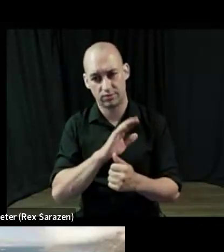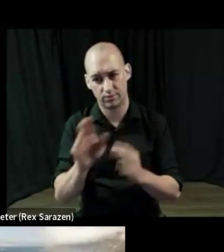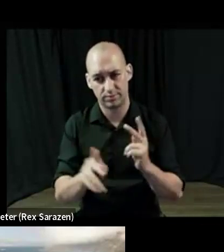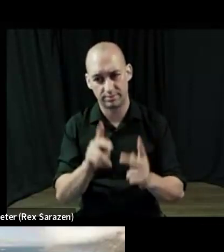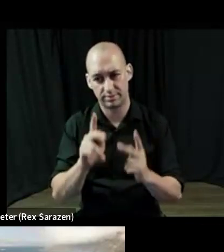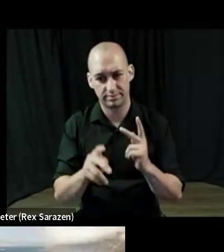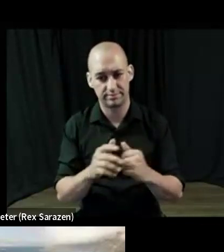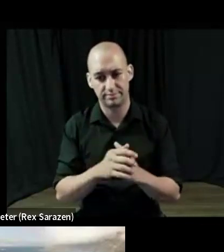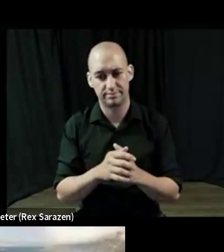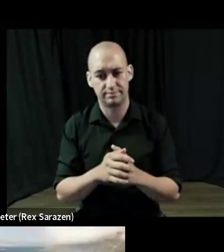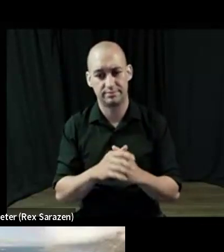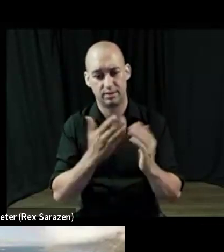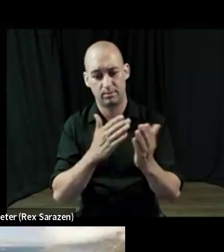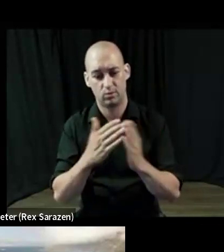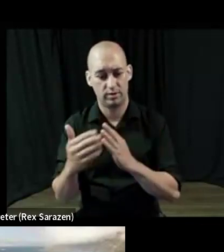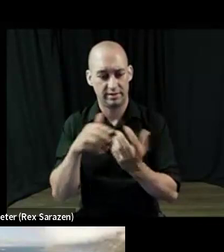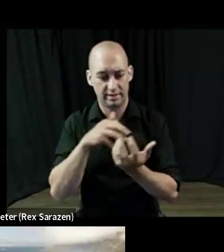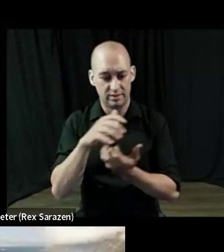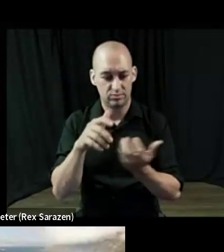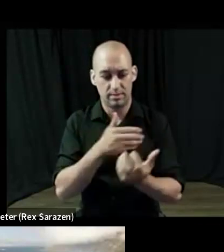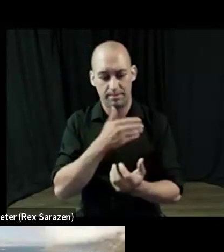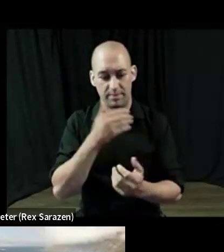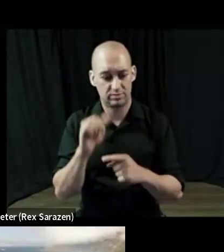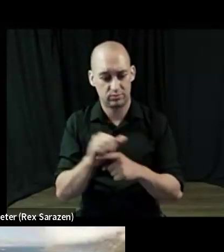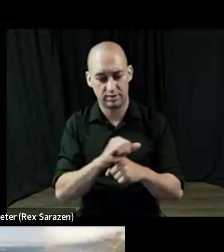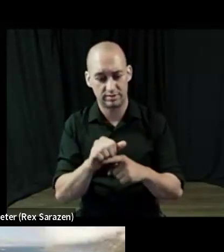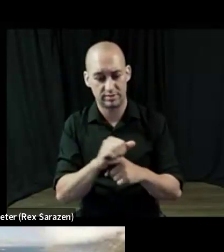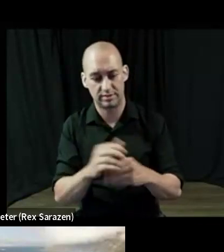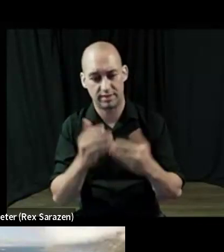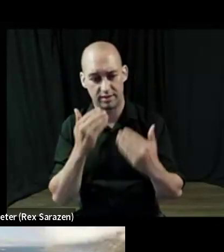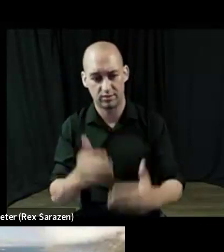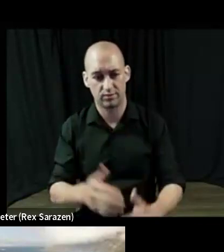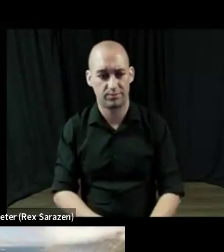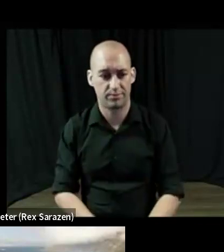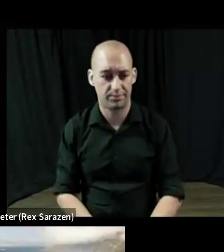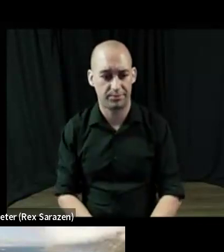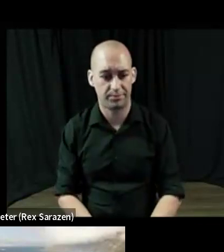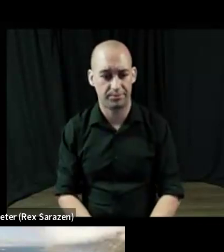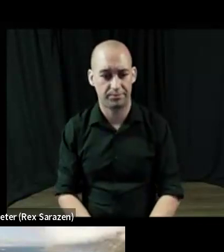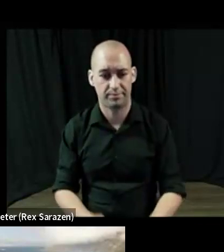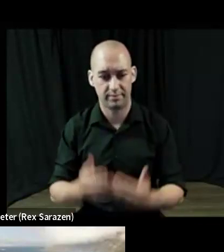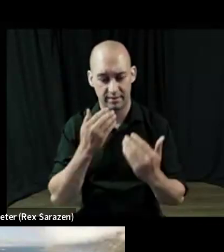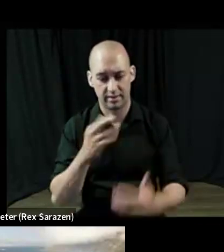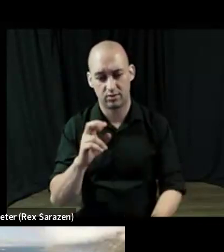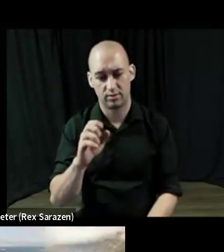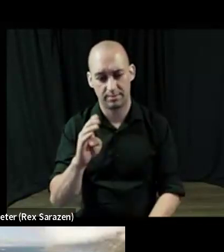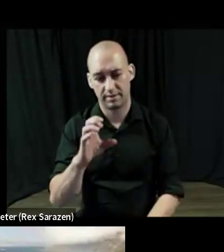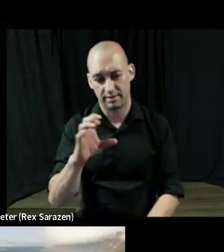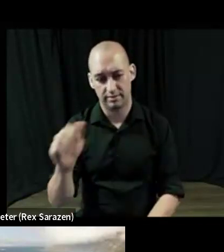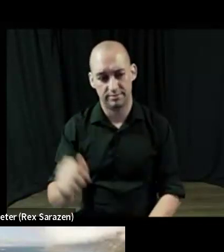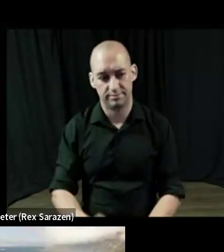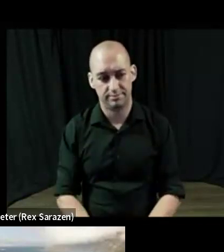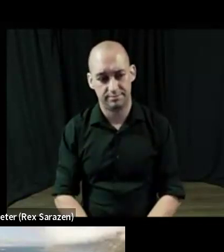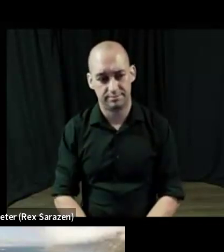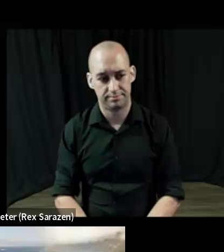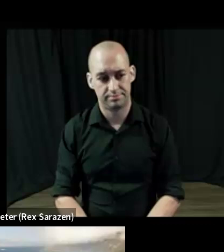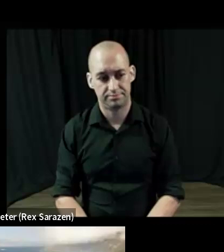community engagement best practices. Thank you. Thank you, Rebecca.